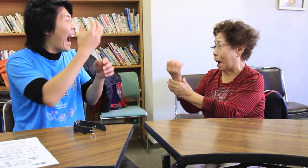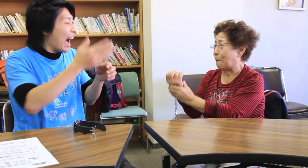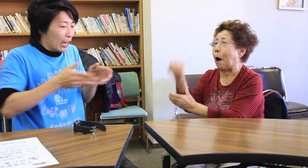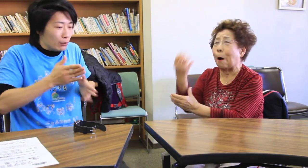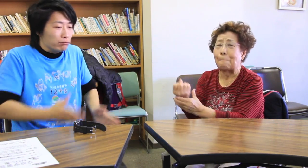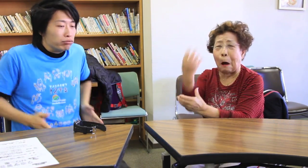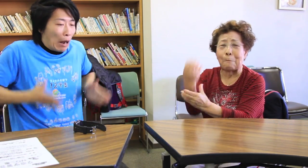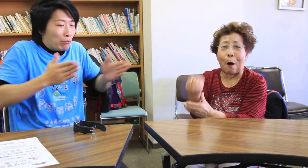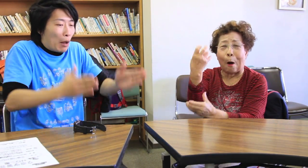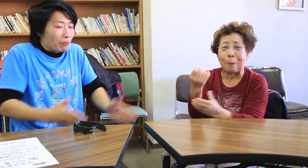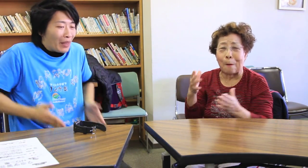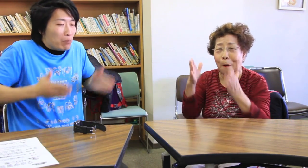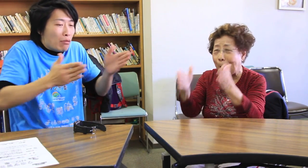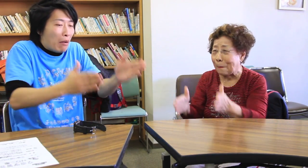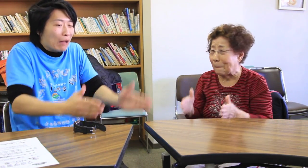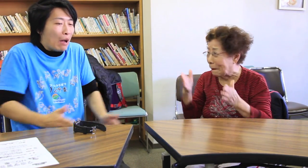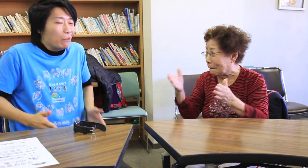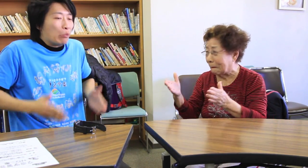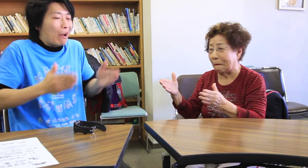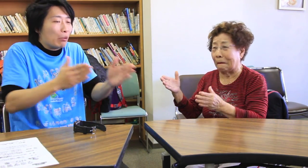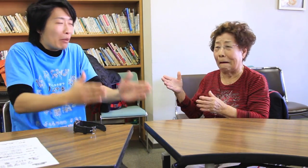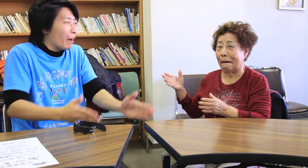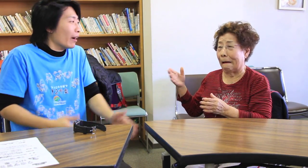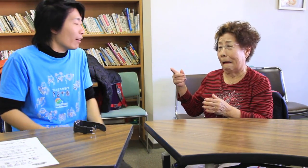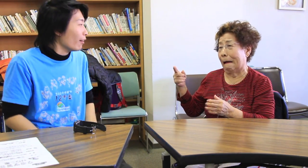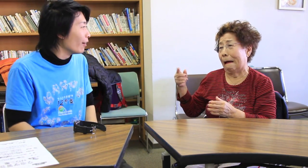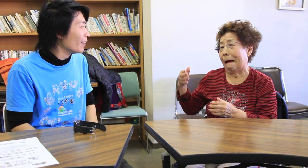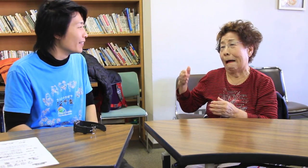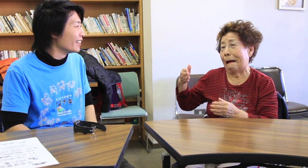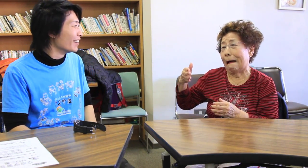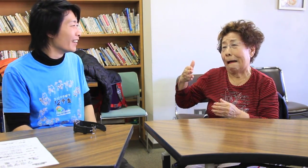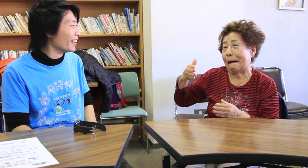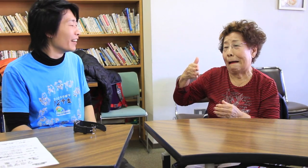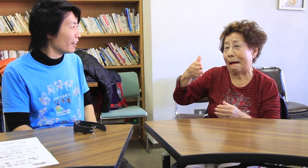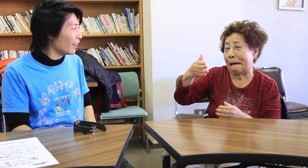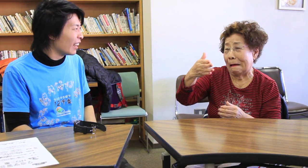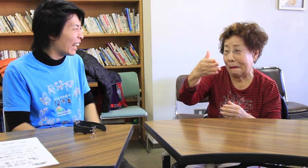But back in the days, it was a Coal-Burning train. It was so slow.